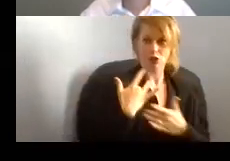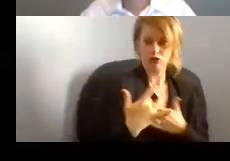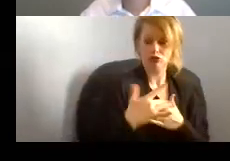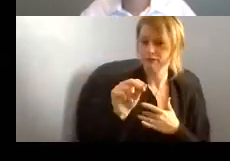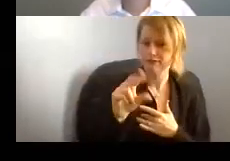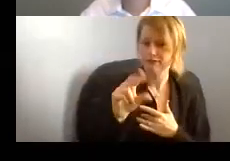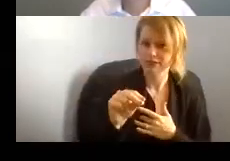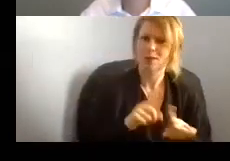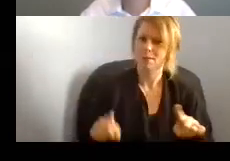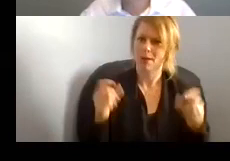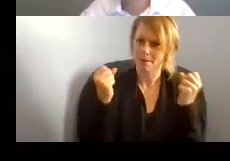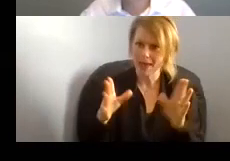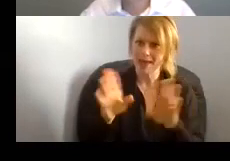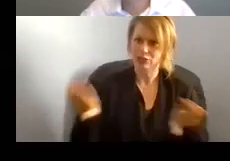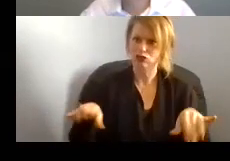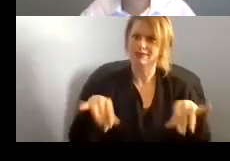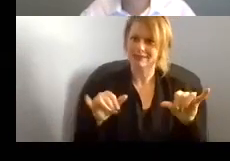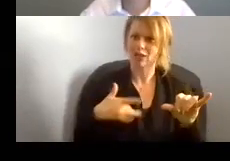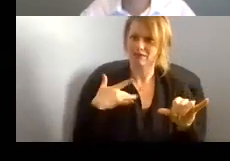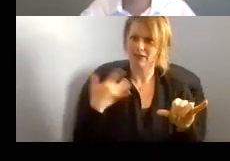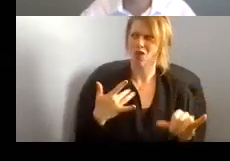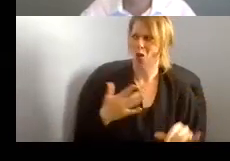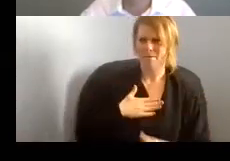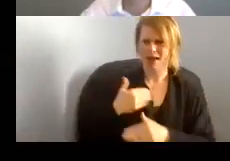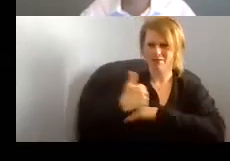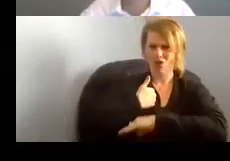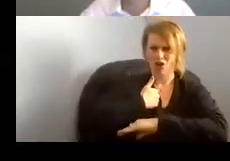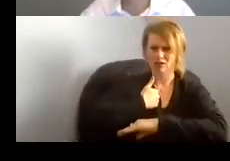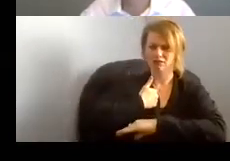But many children still feel that way. I also often say to people that feeling